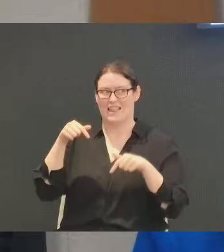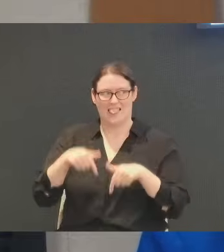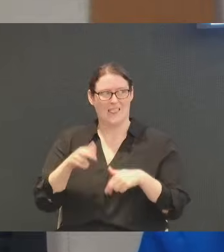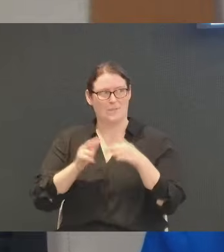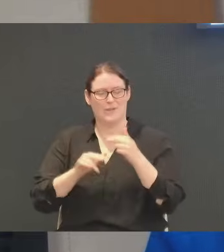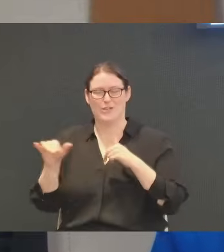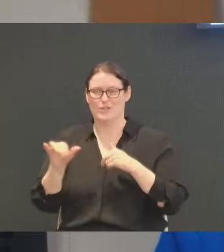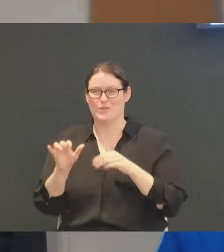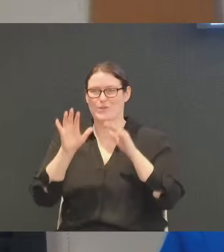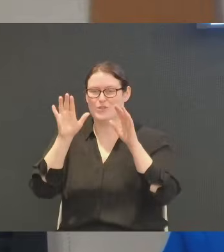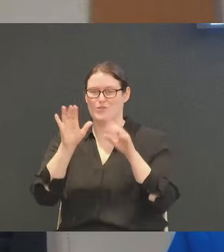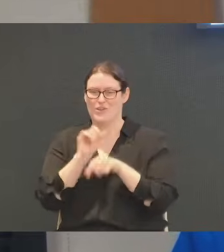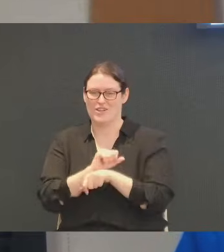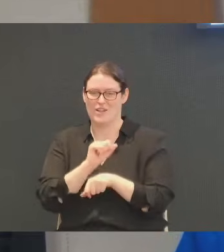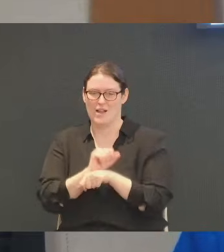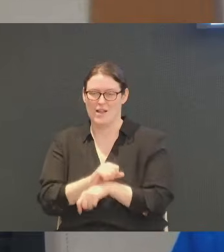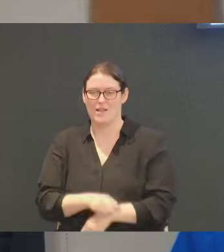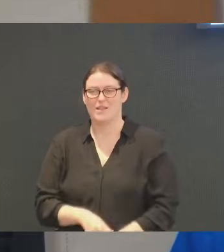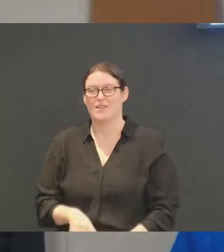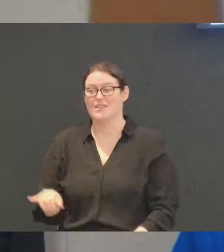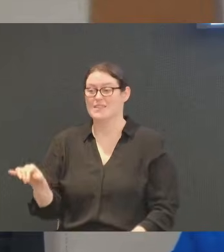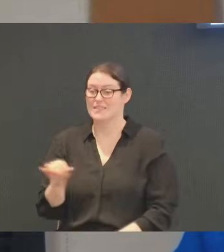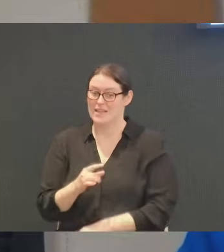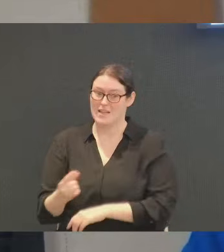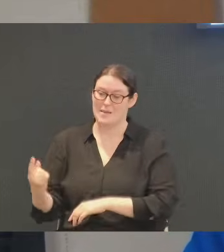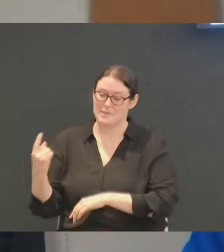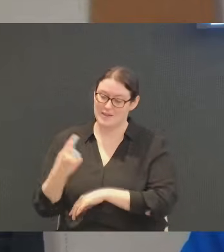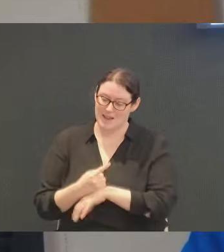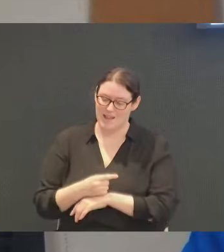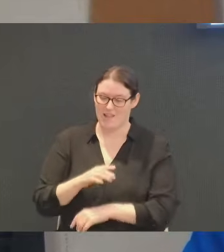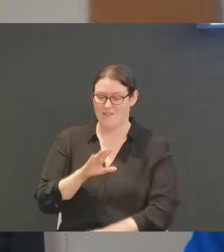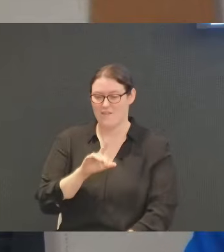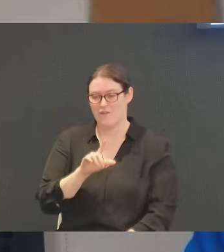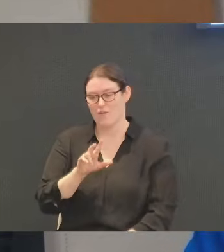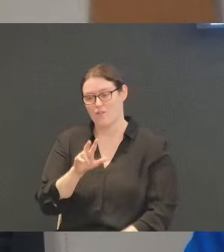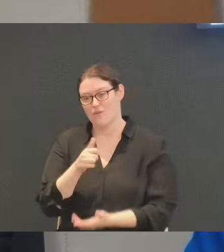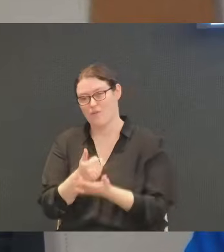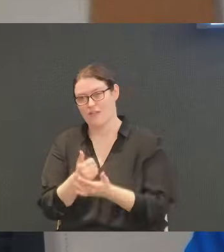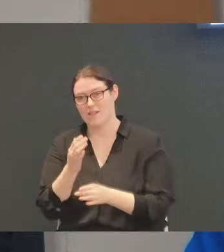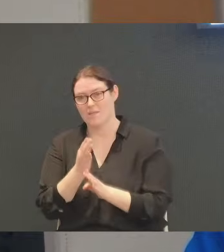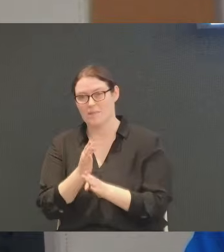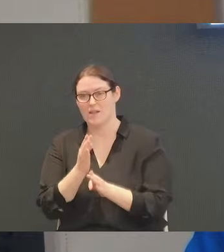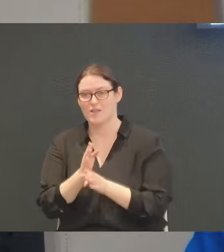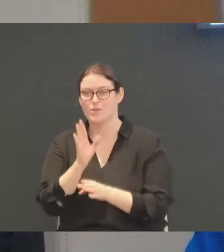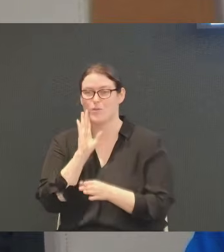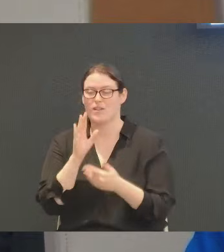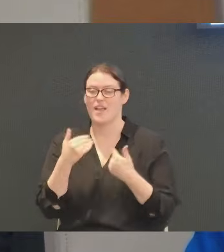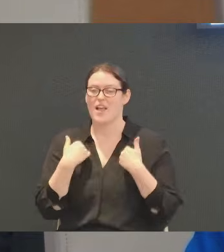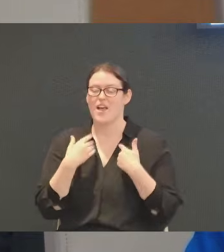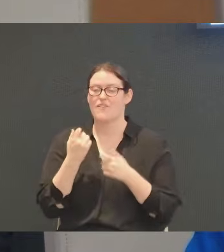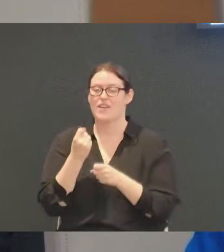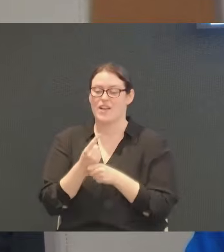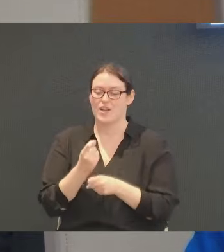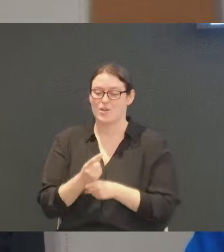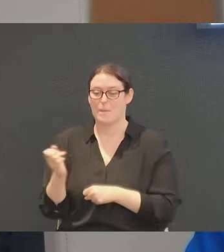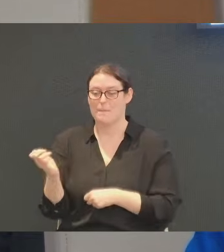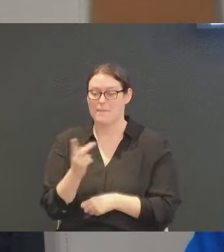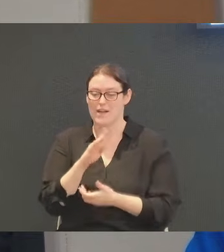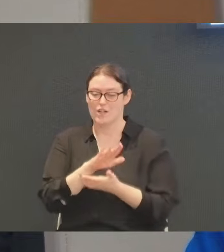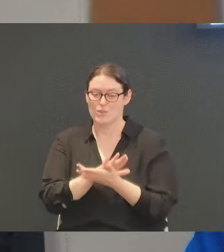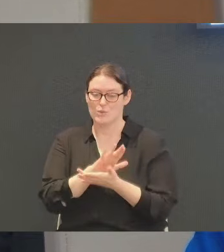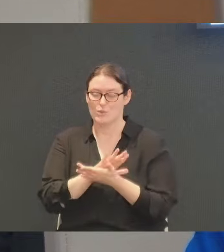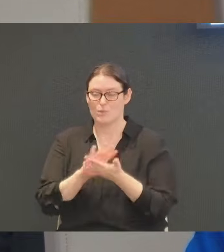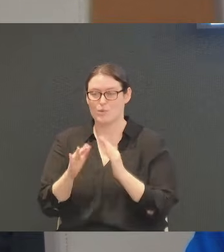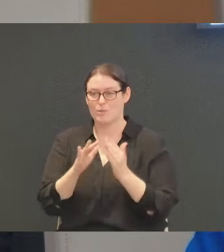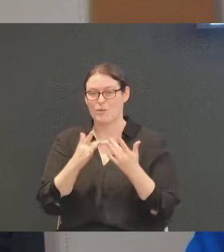a great job. On the same day, 513Relief Bus will have our annual back to school community event and